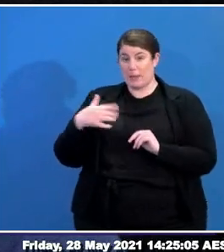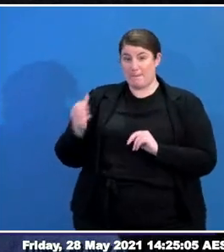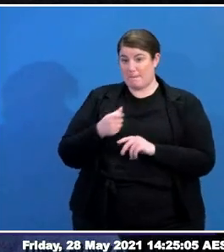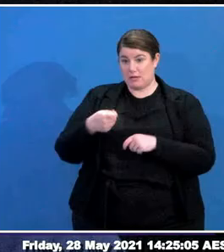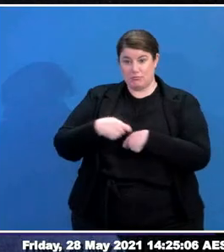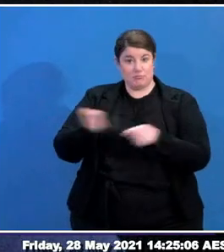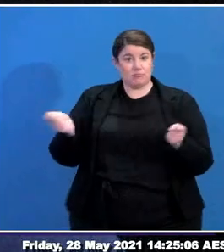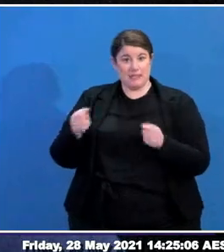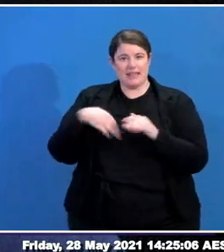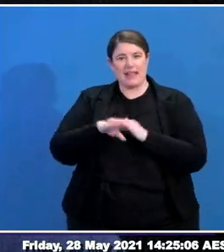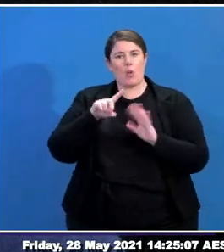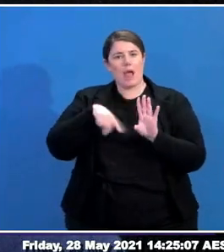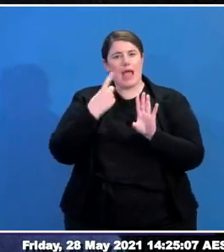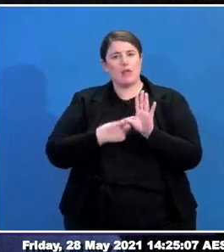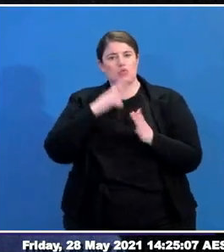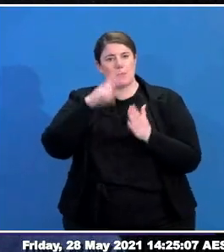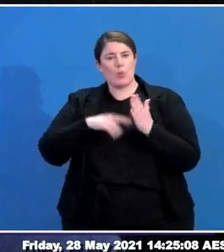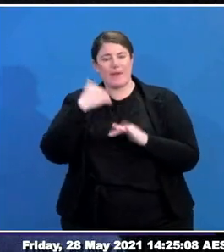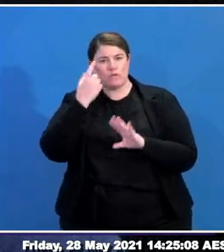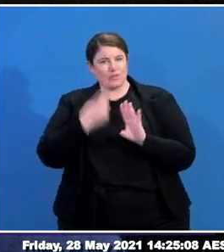in our annual report each year.